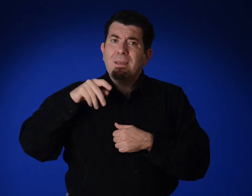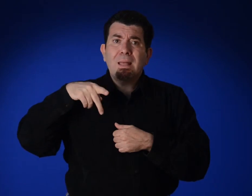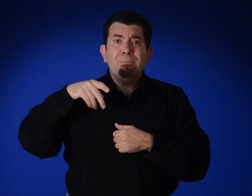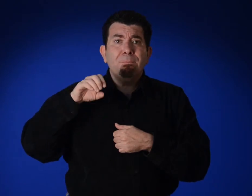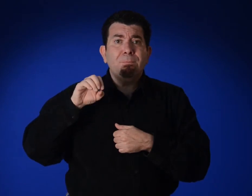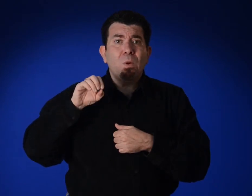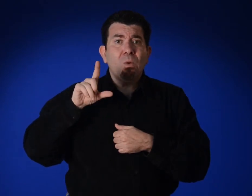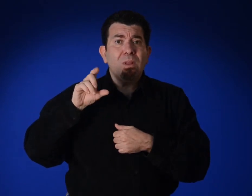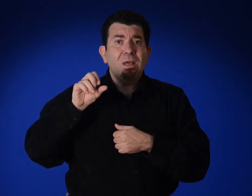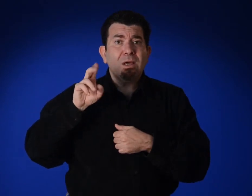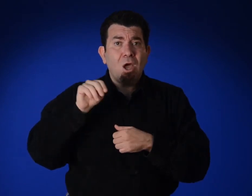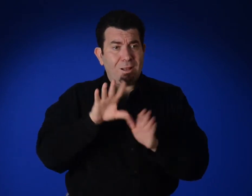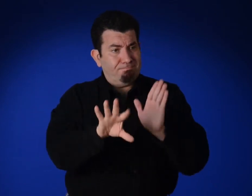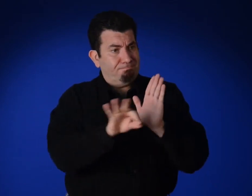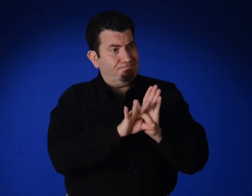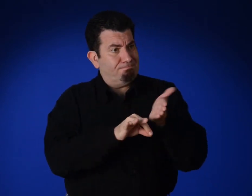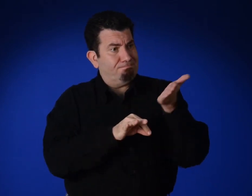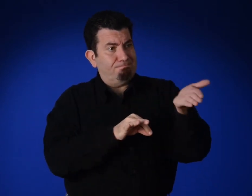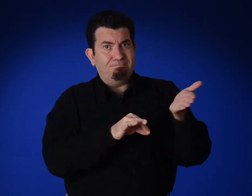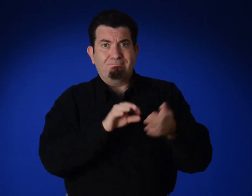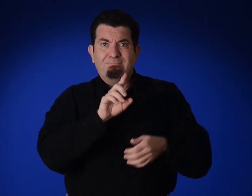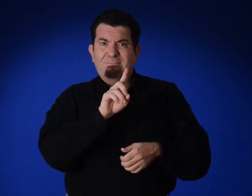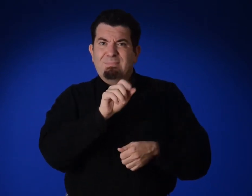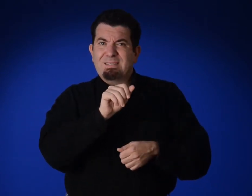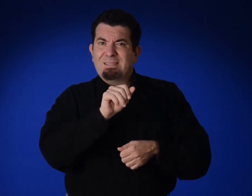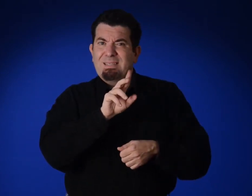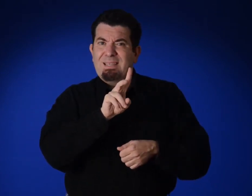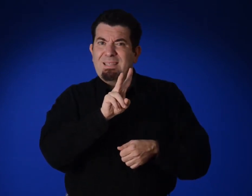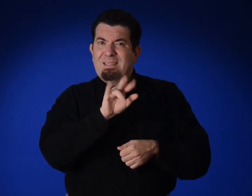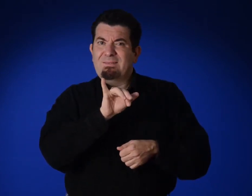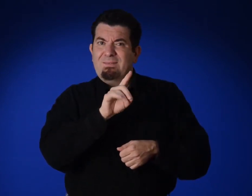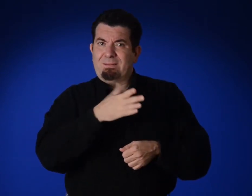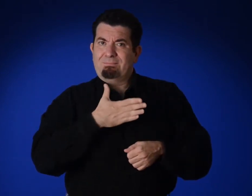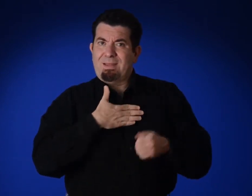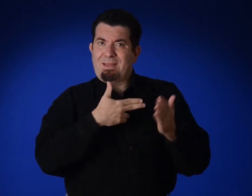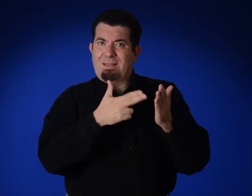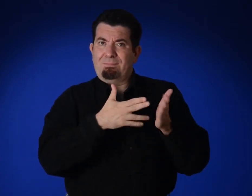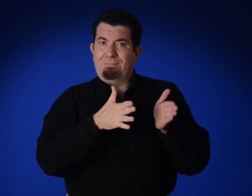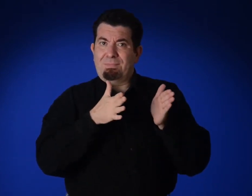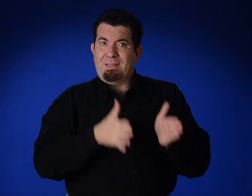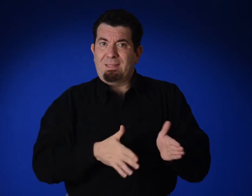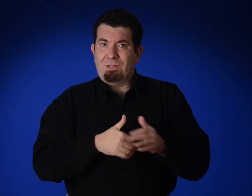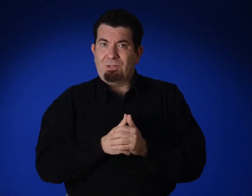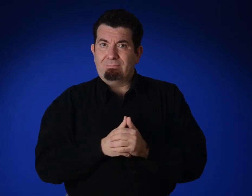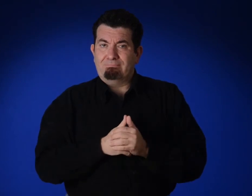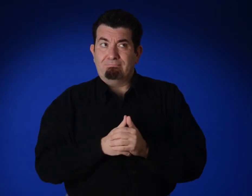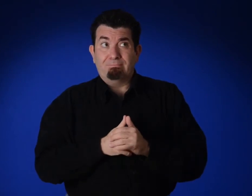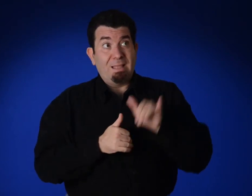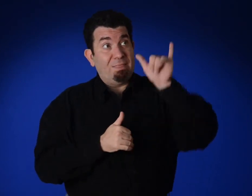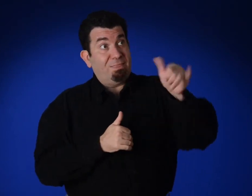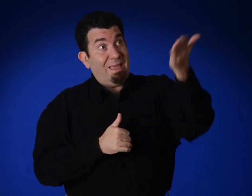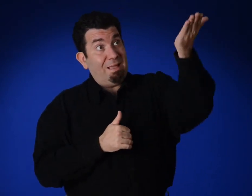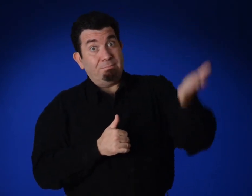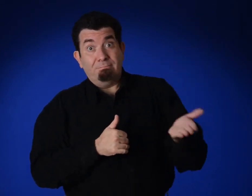Napoleon chose David to paint his portrait.